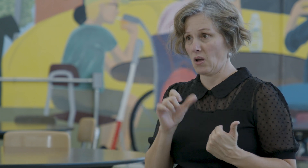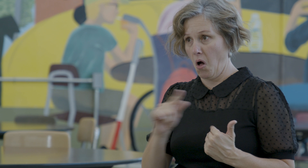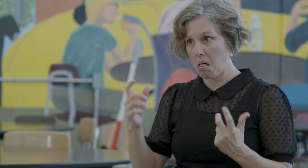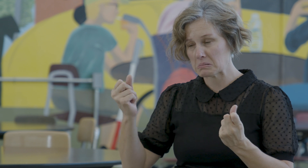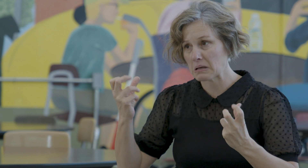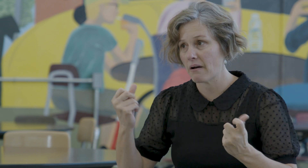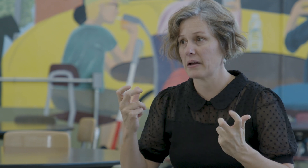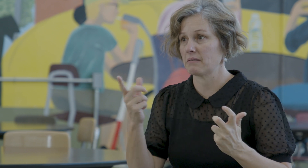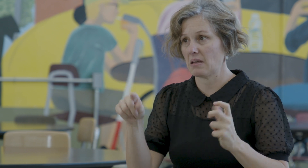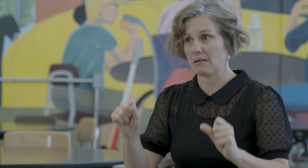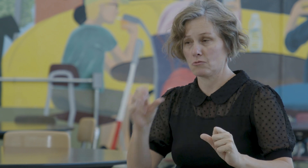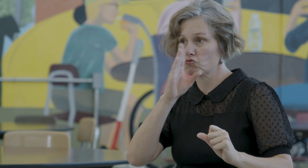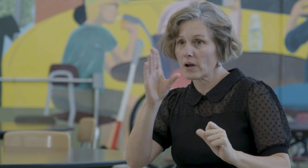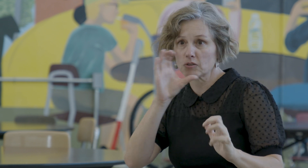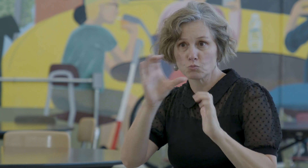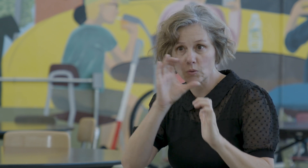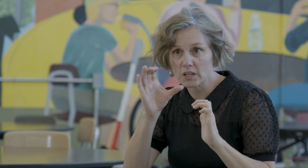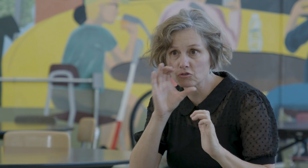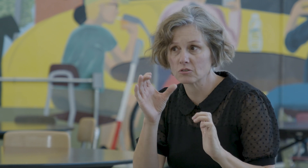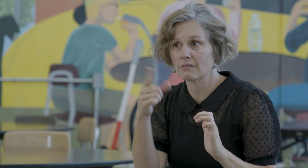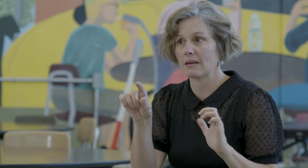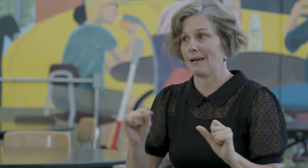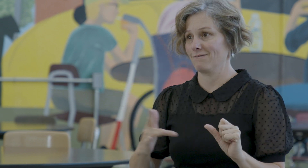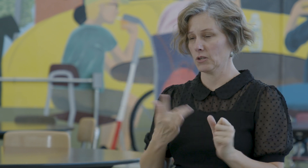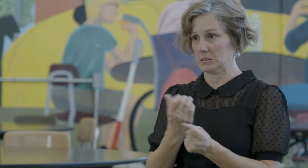Since we all sign, the kids get direct communication.